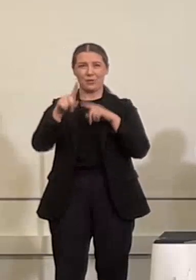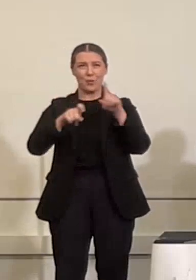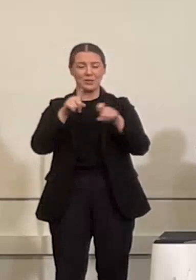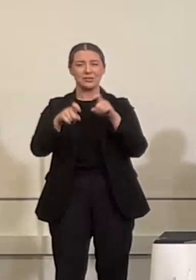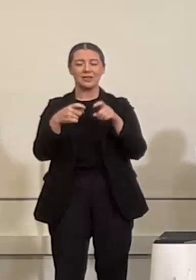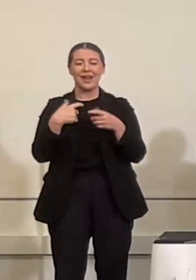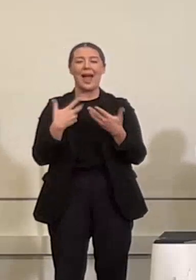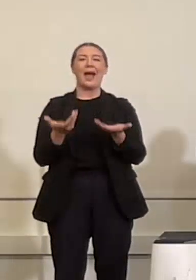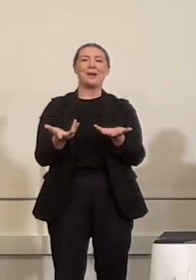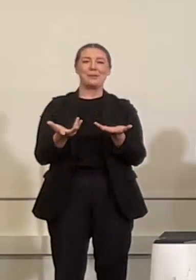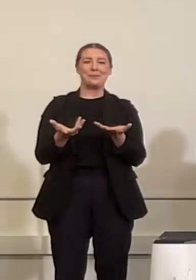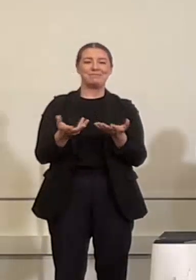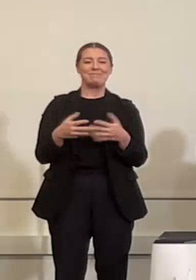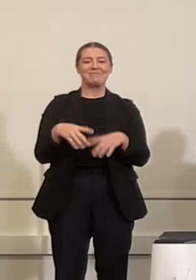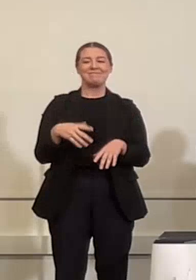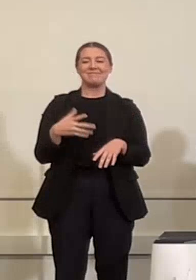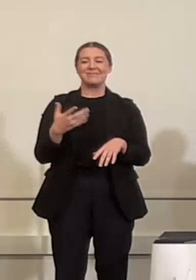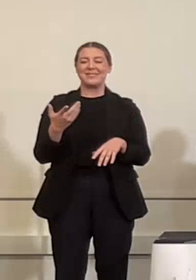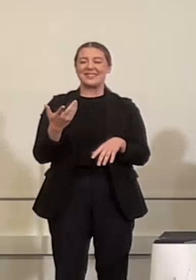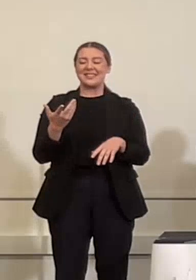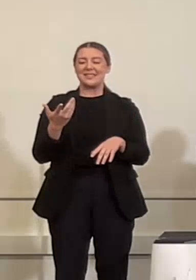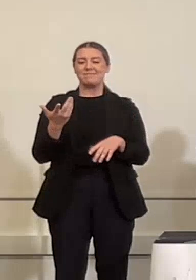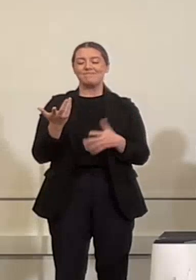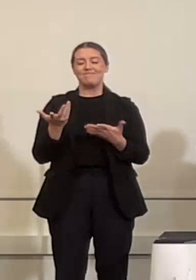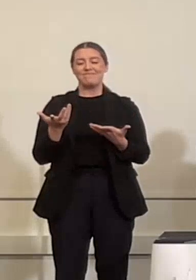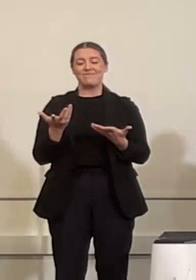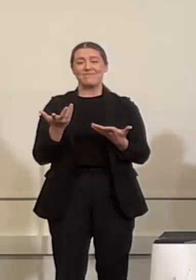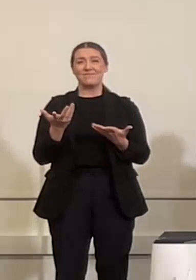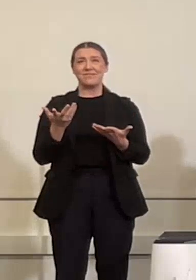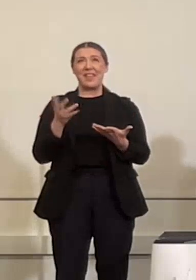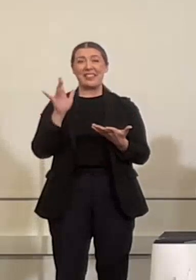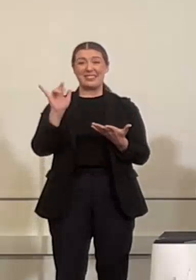And so that makes me ask this question, Dave.